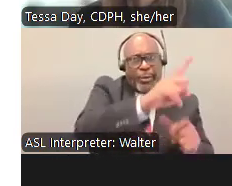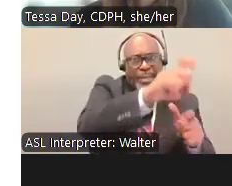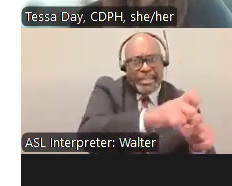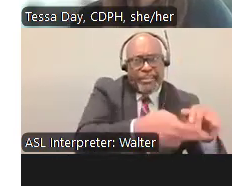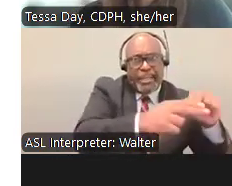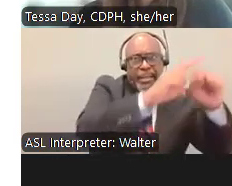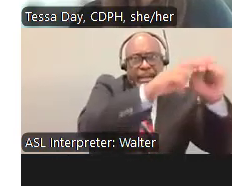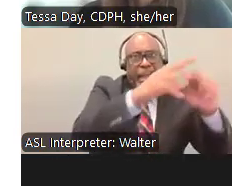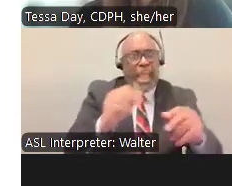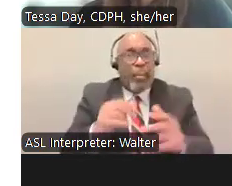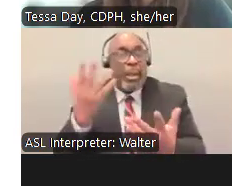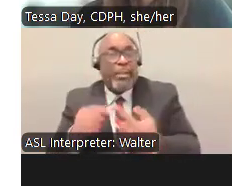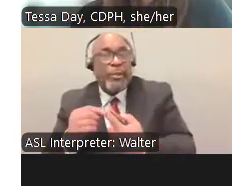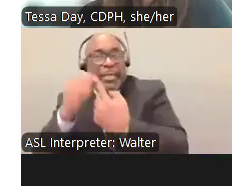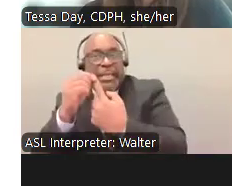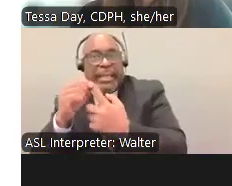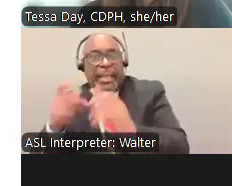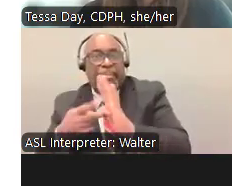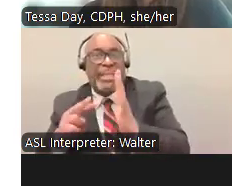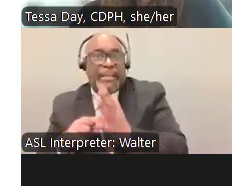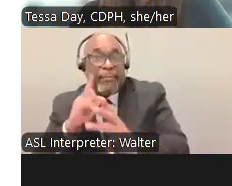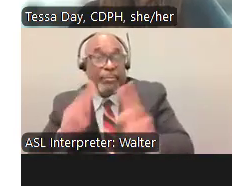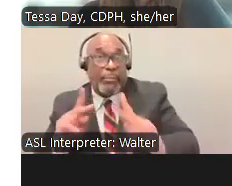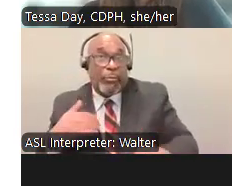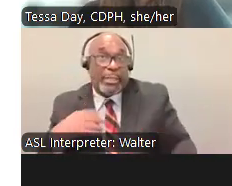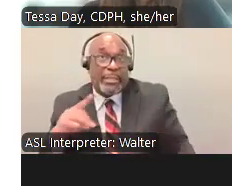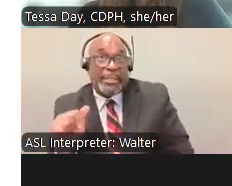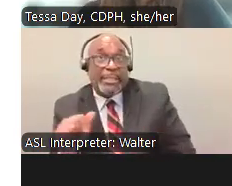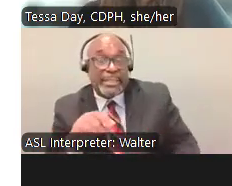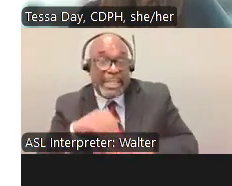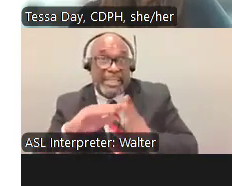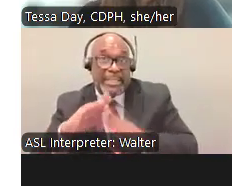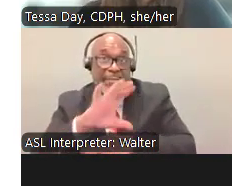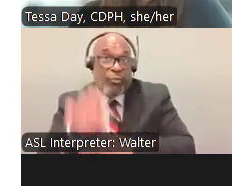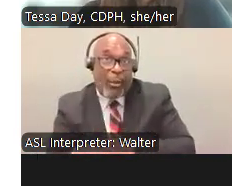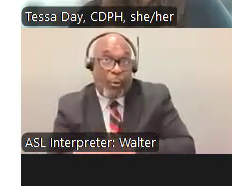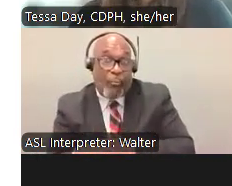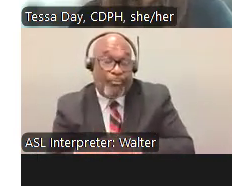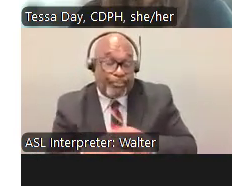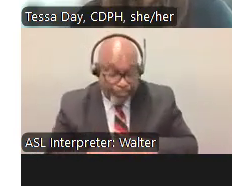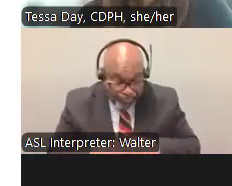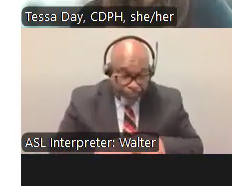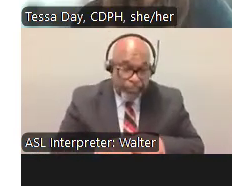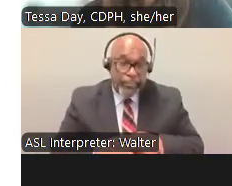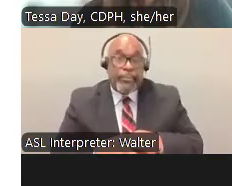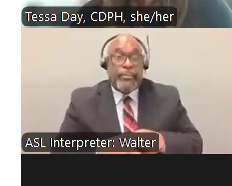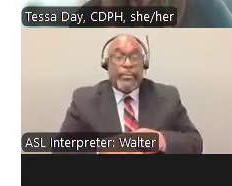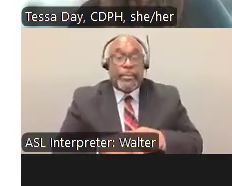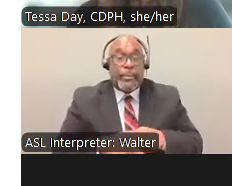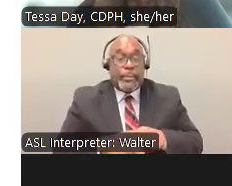13:32:50 implications for people with 13:32:55 disabilities in Chicago. This